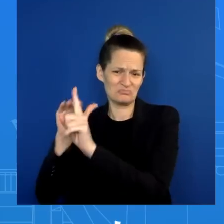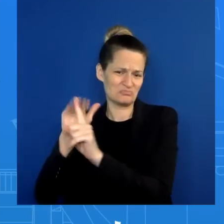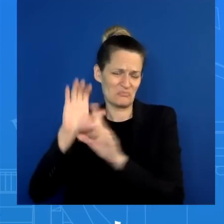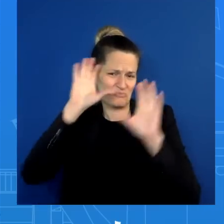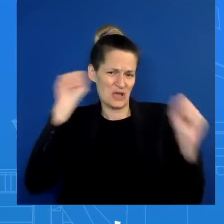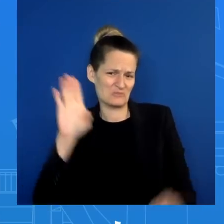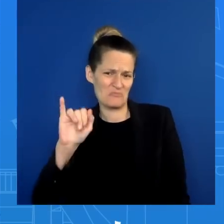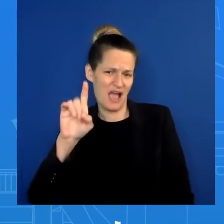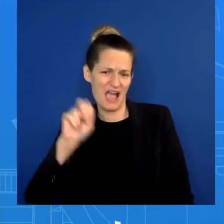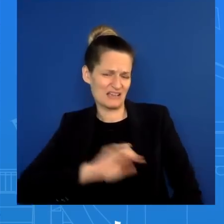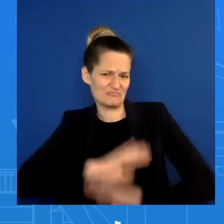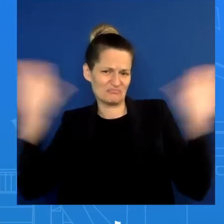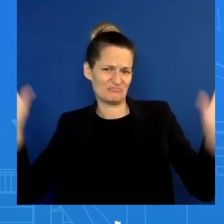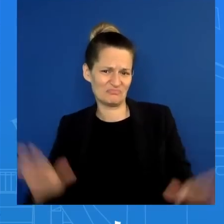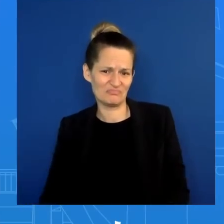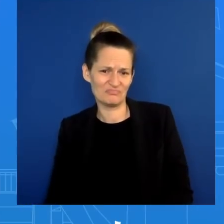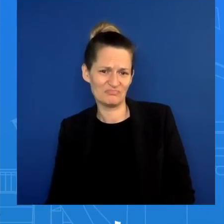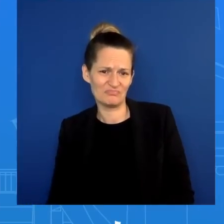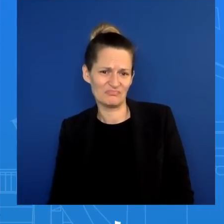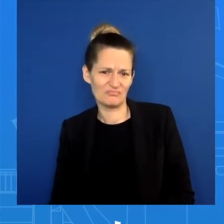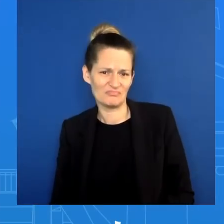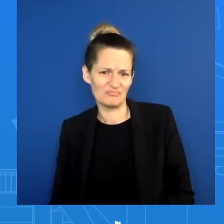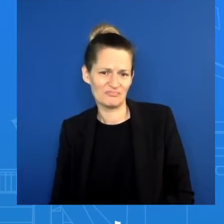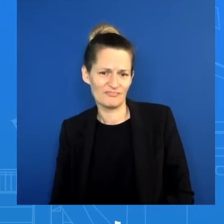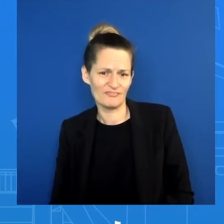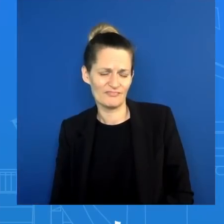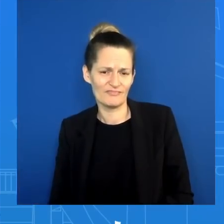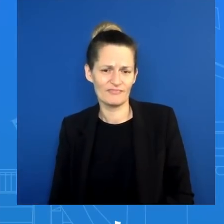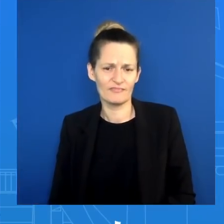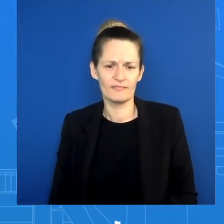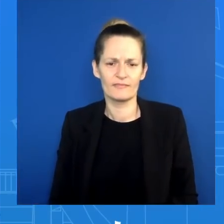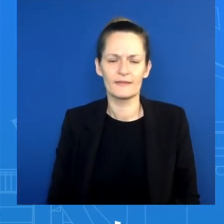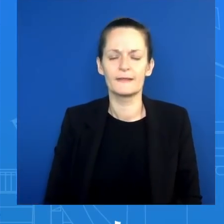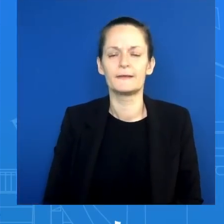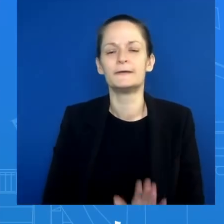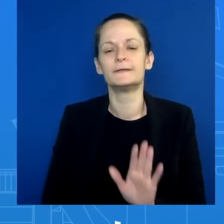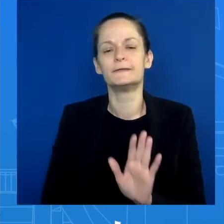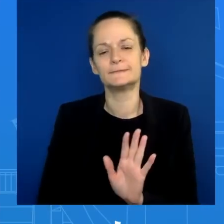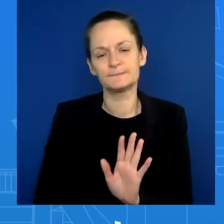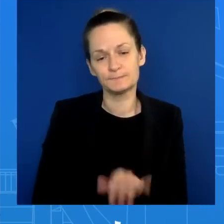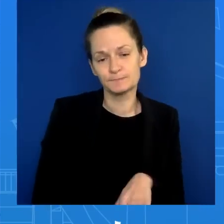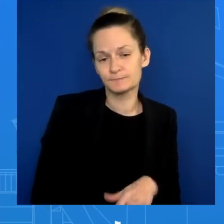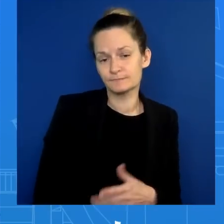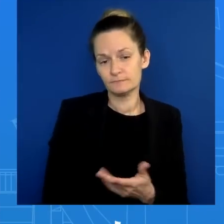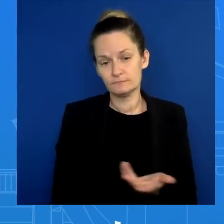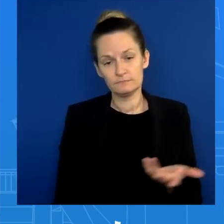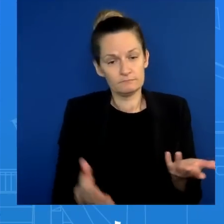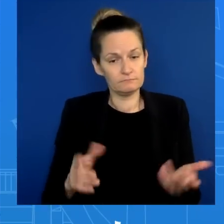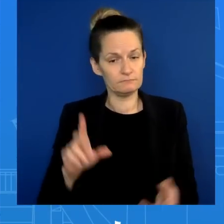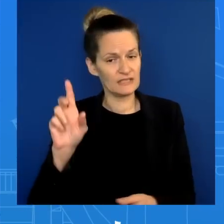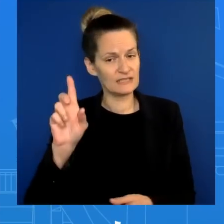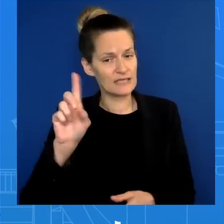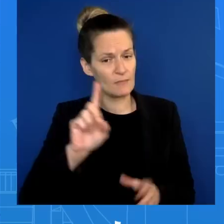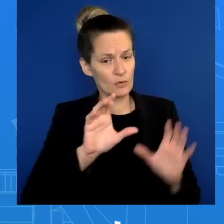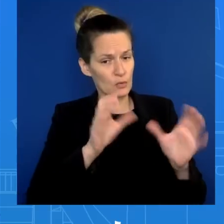Look, Democrats, as we know, has a lot to talk about. They have delivered for the American people and especially as we've seen the last